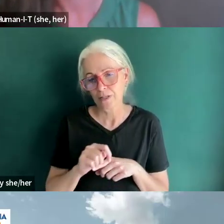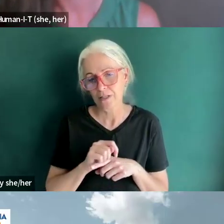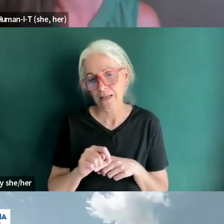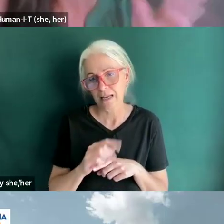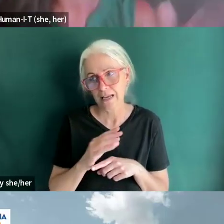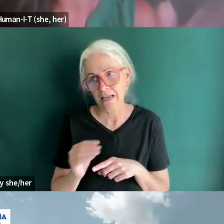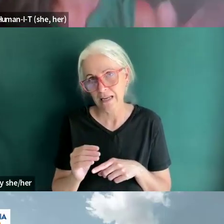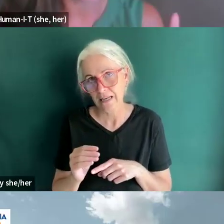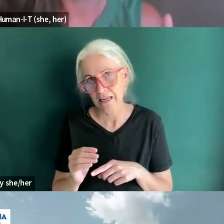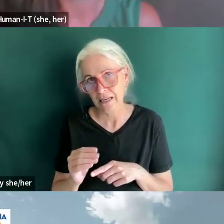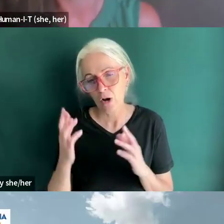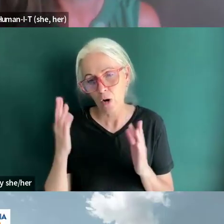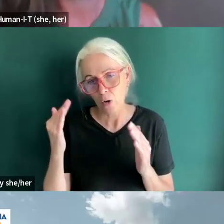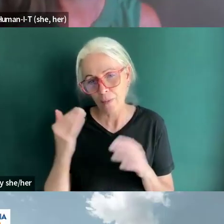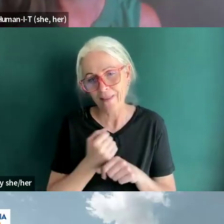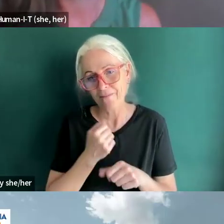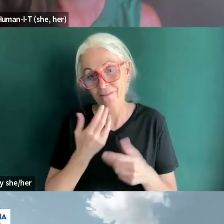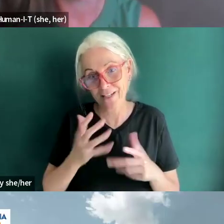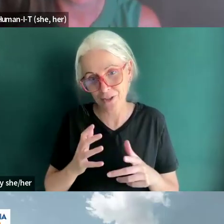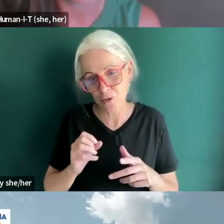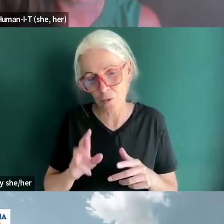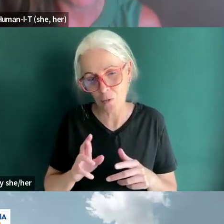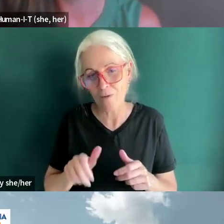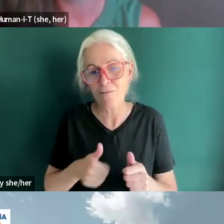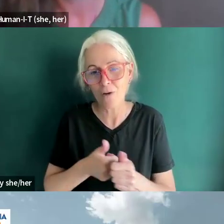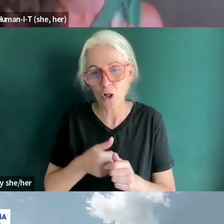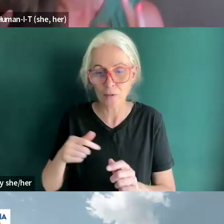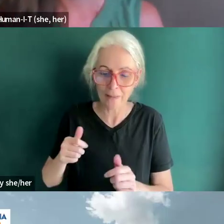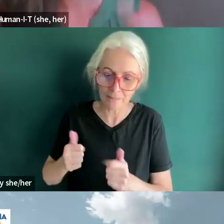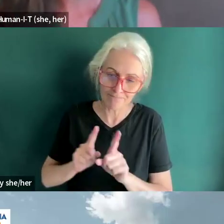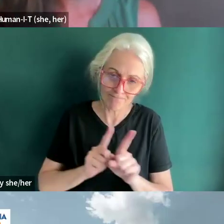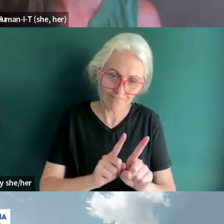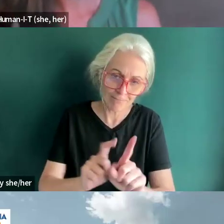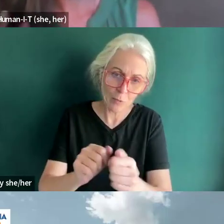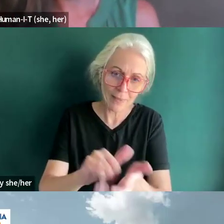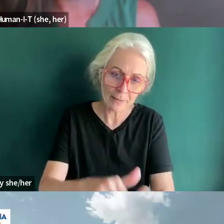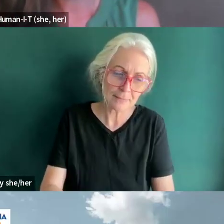and hoping they get the job done versus following them down that path. The other piece, would you